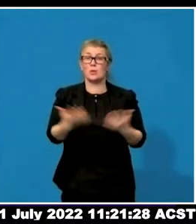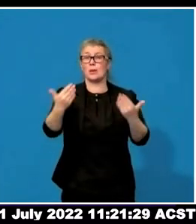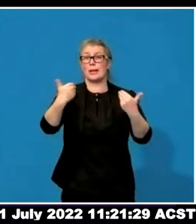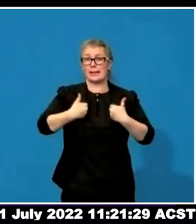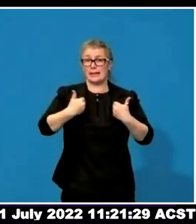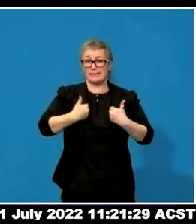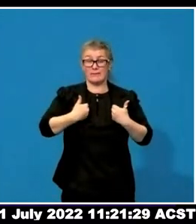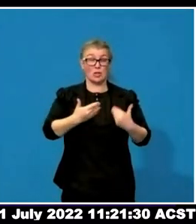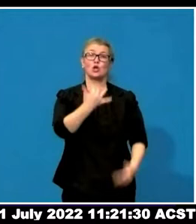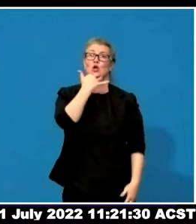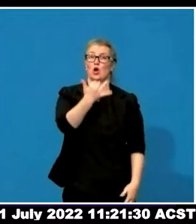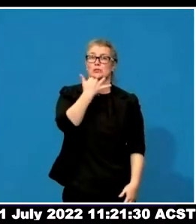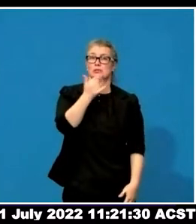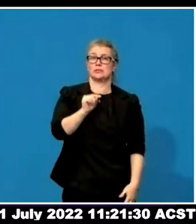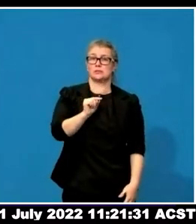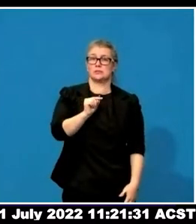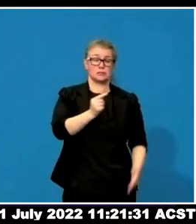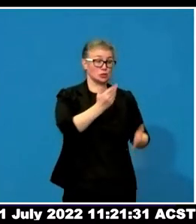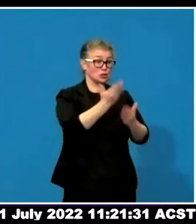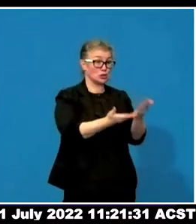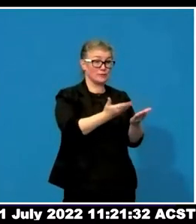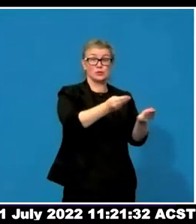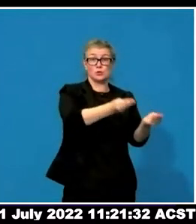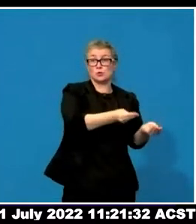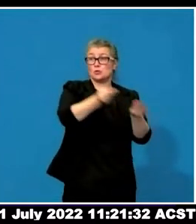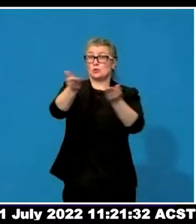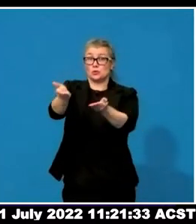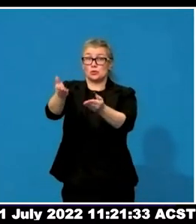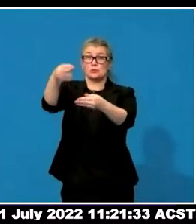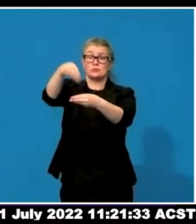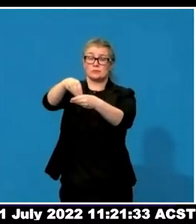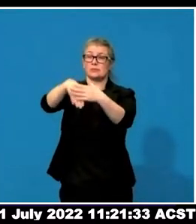delivery of services in remote areas; secondly, the operation of the scheme,